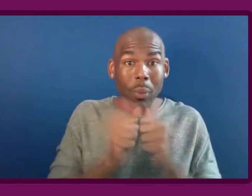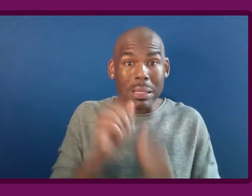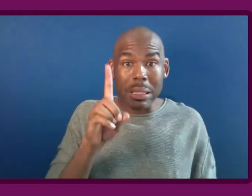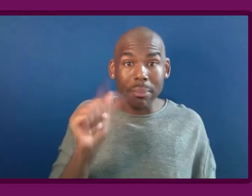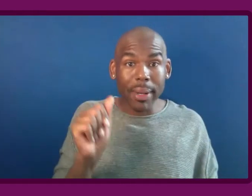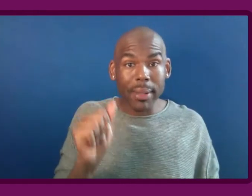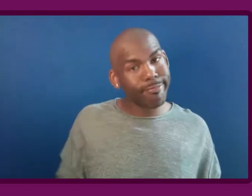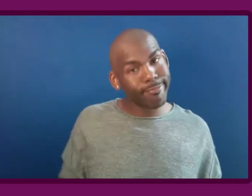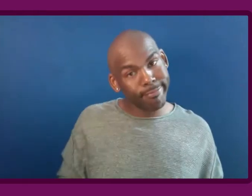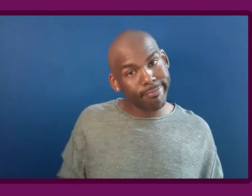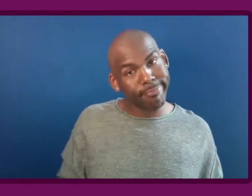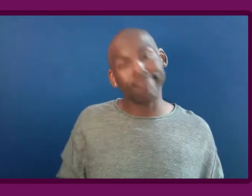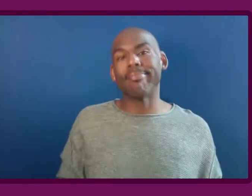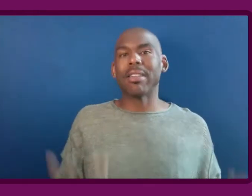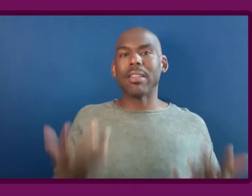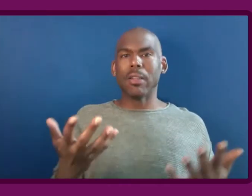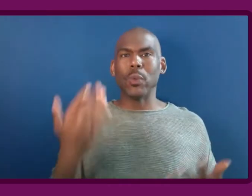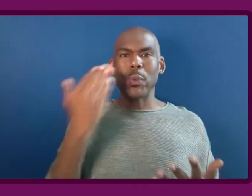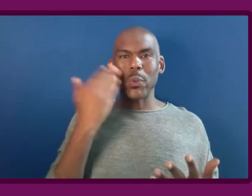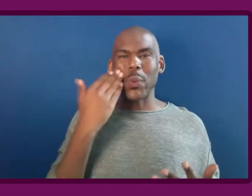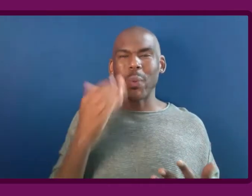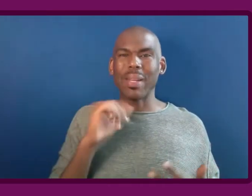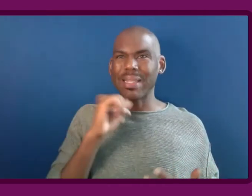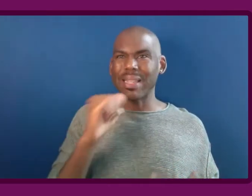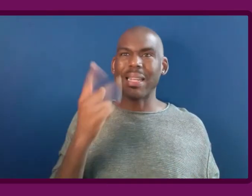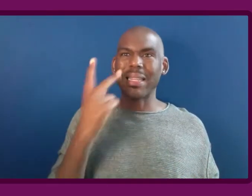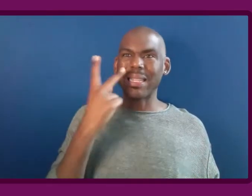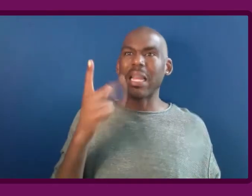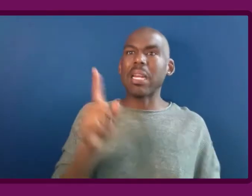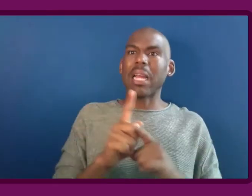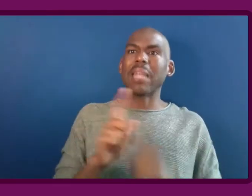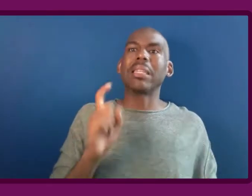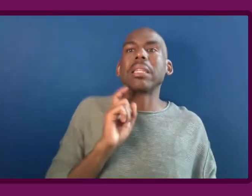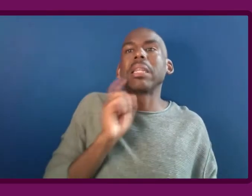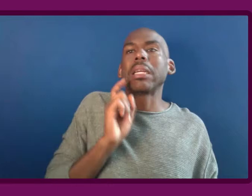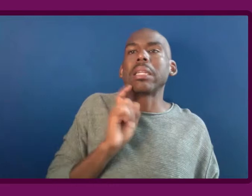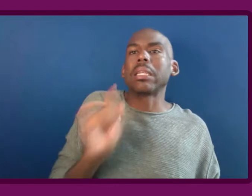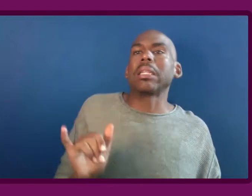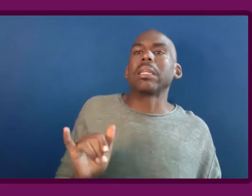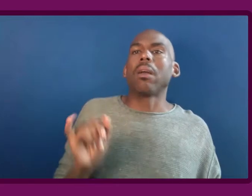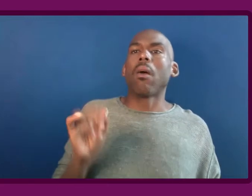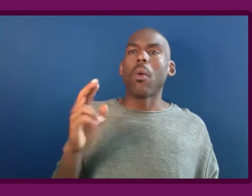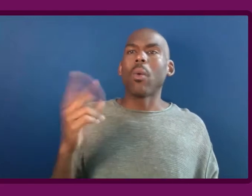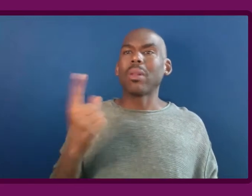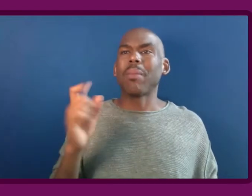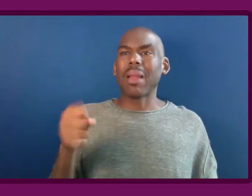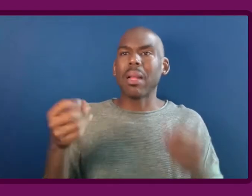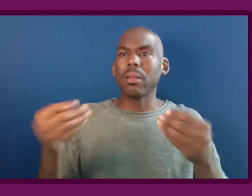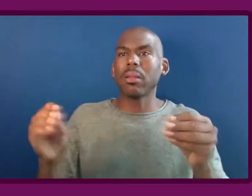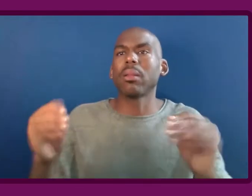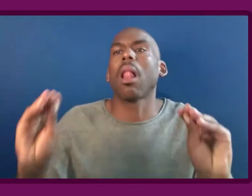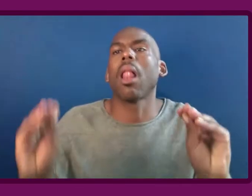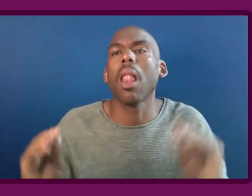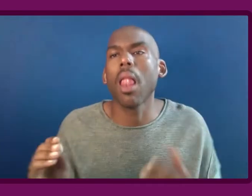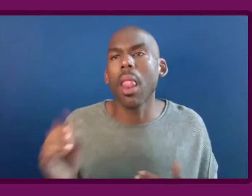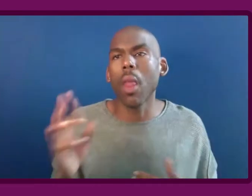It's something that hasn't been seen as sexy, or as something that could sell, or something